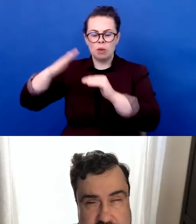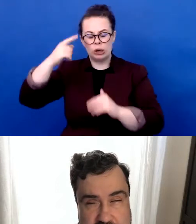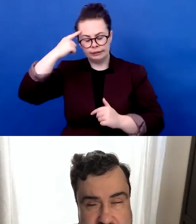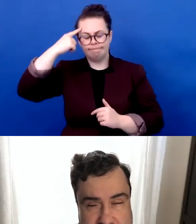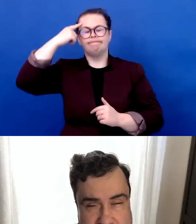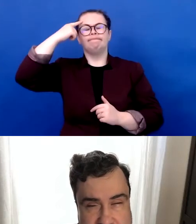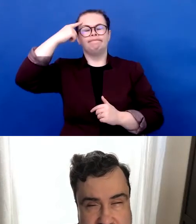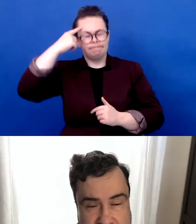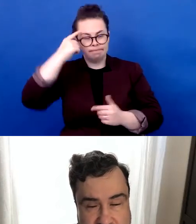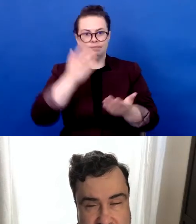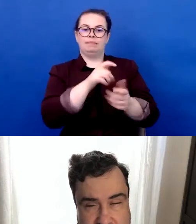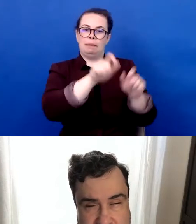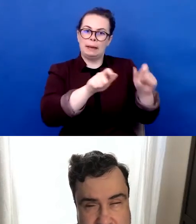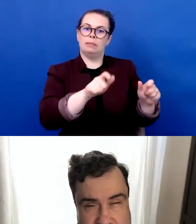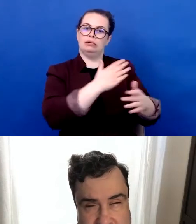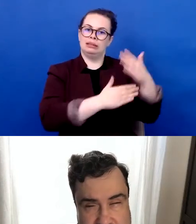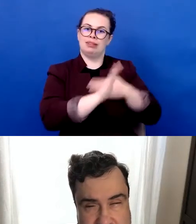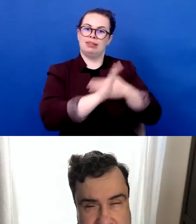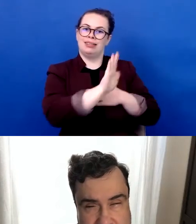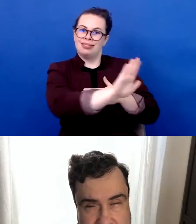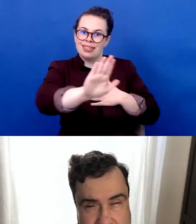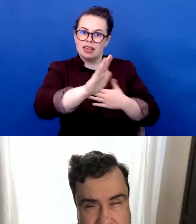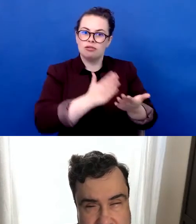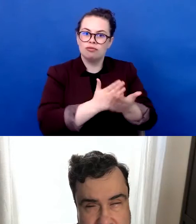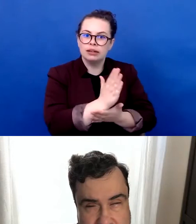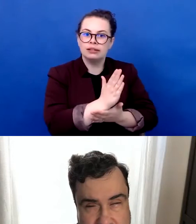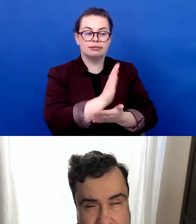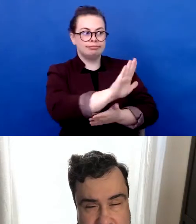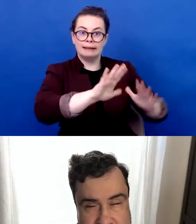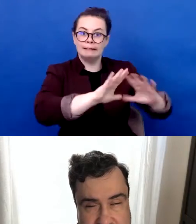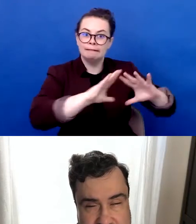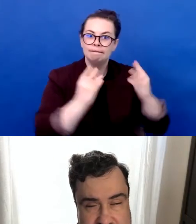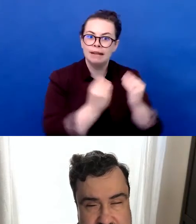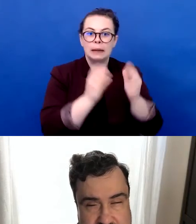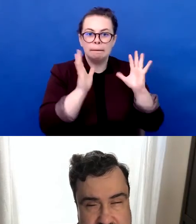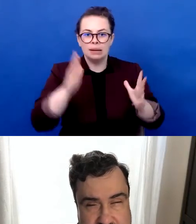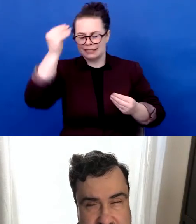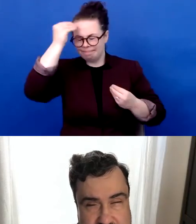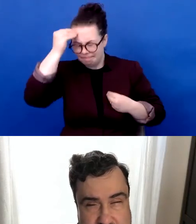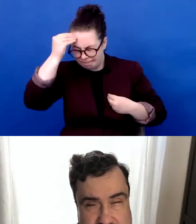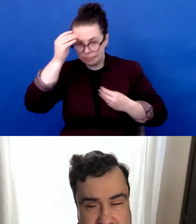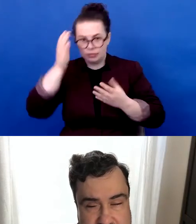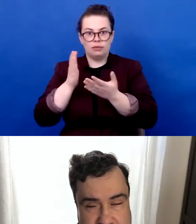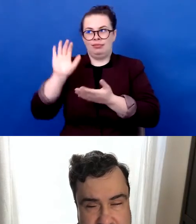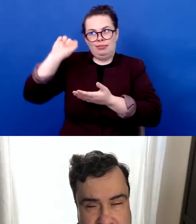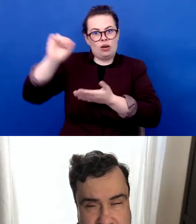disabilities and their families especially in the process of decision making especially um now in